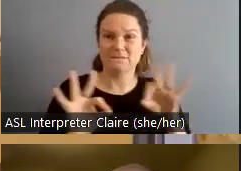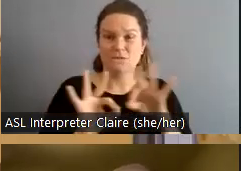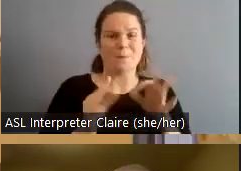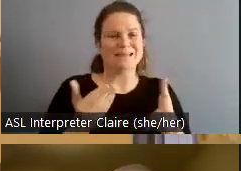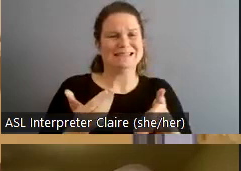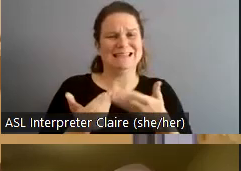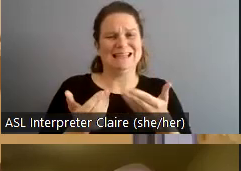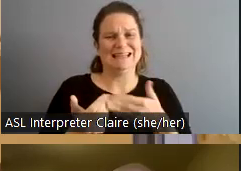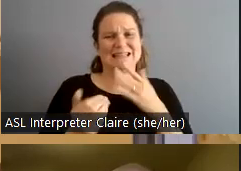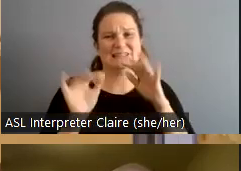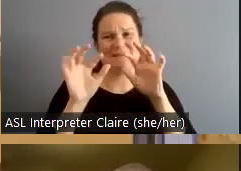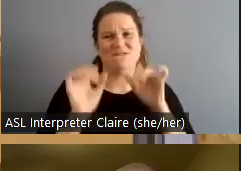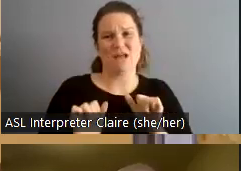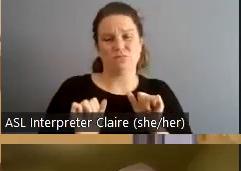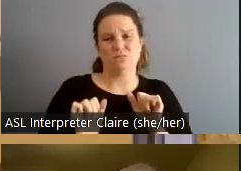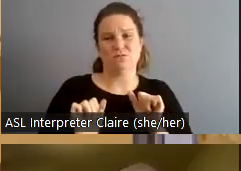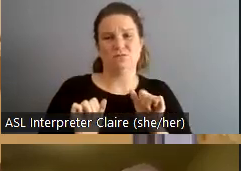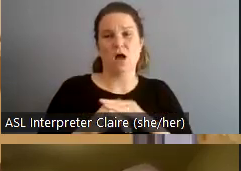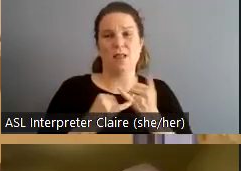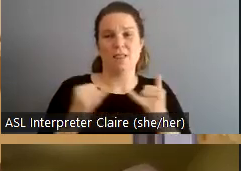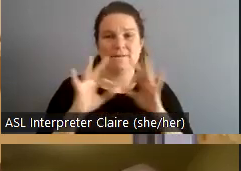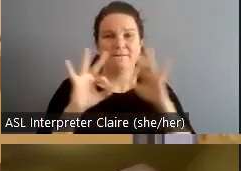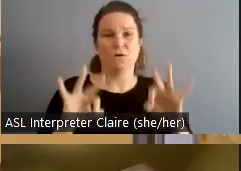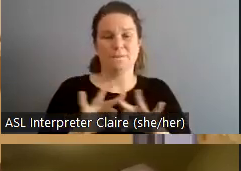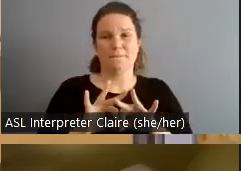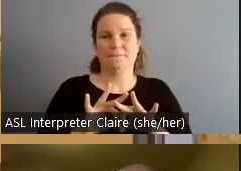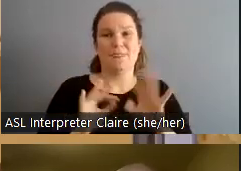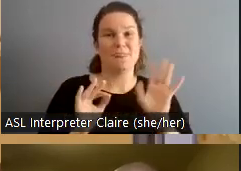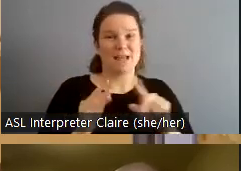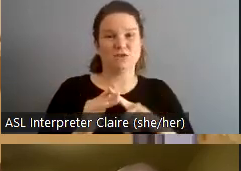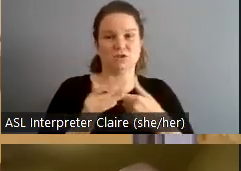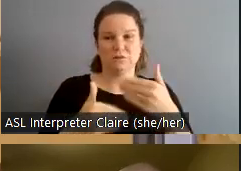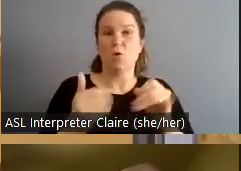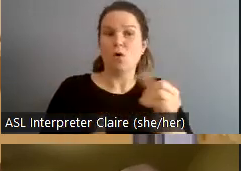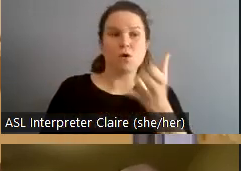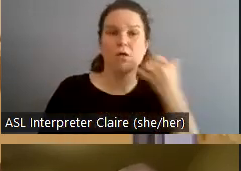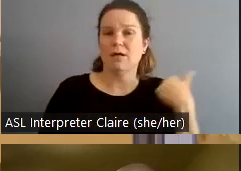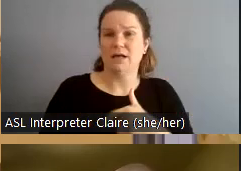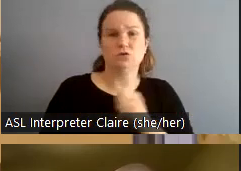filling out, you know, a form online that starts that process, or you can give